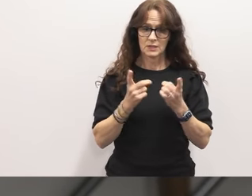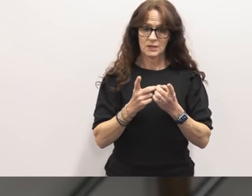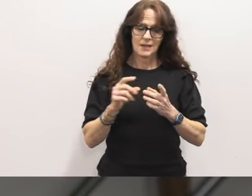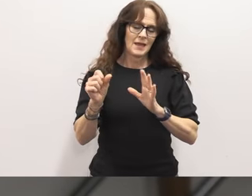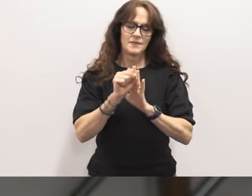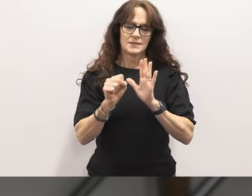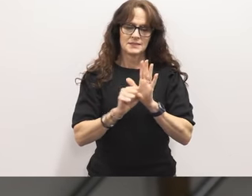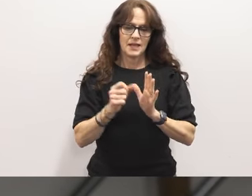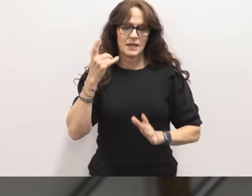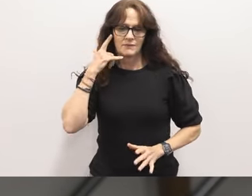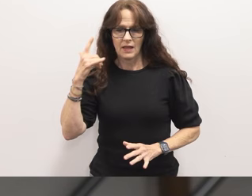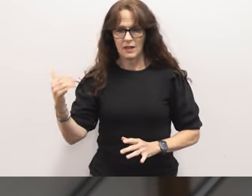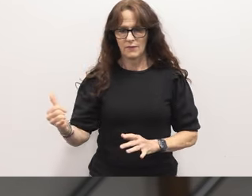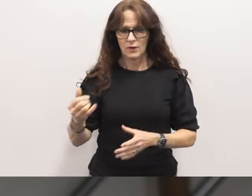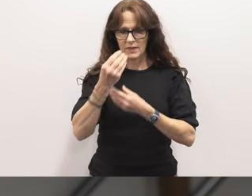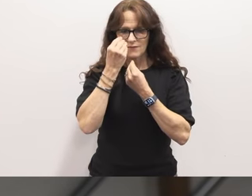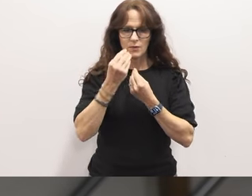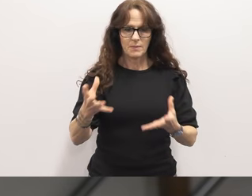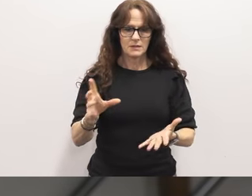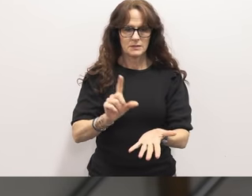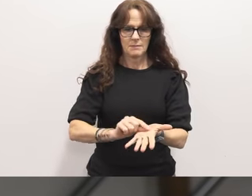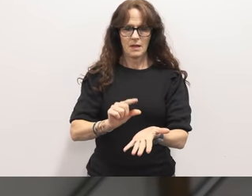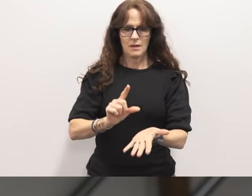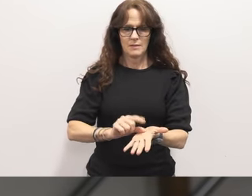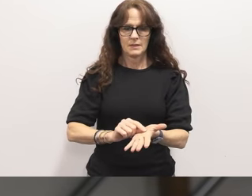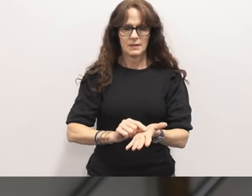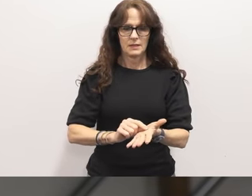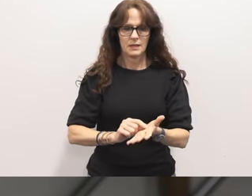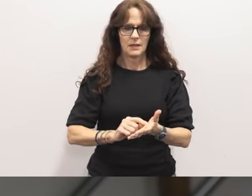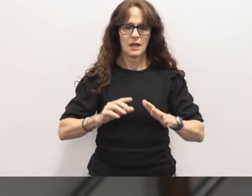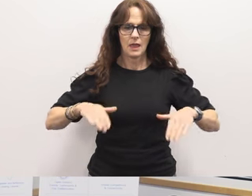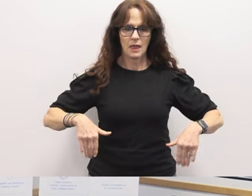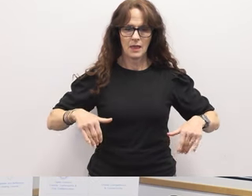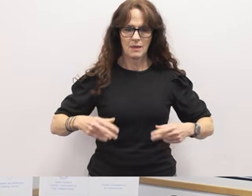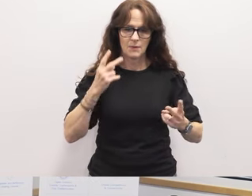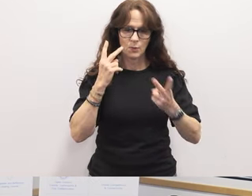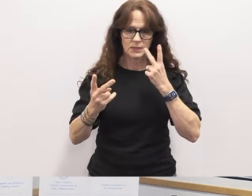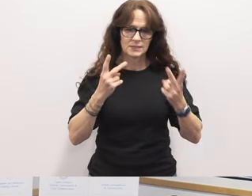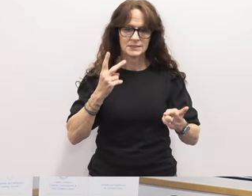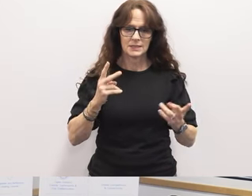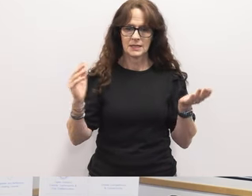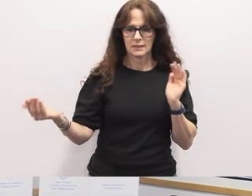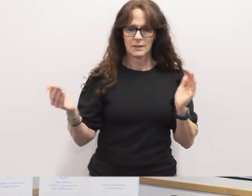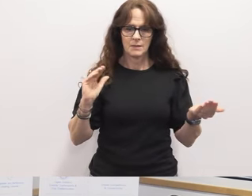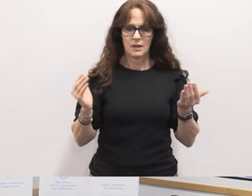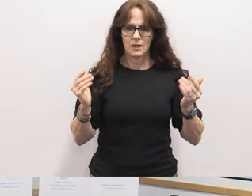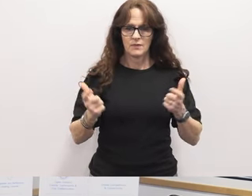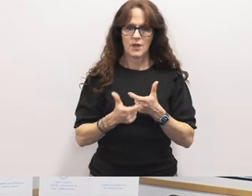in the state of California. The information isn't published, so we can't share the information publicly, but we're able to see how we compare to some of those larger districts.